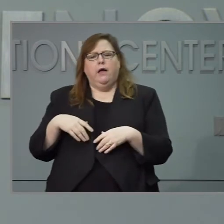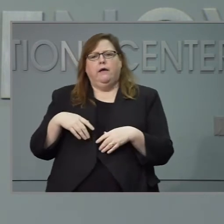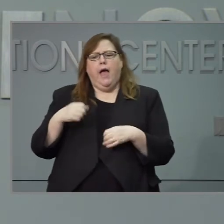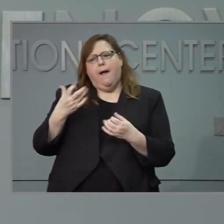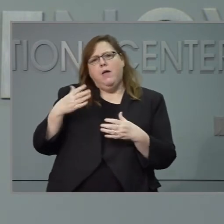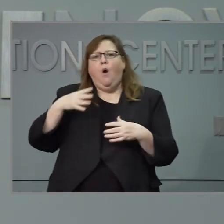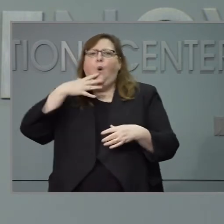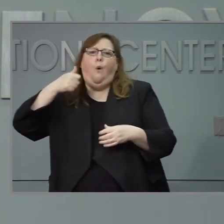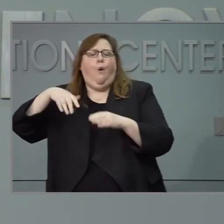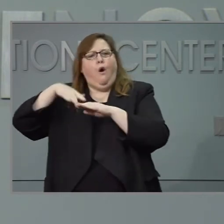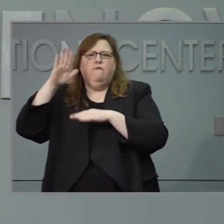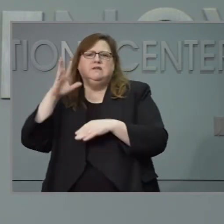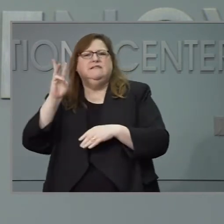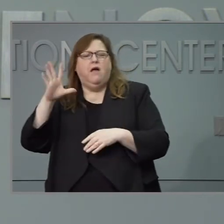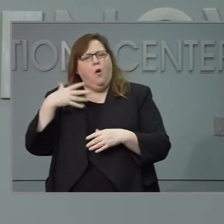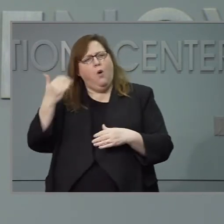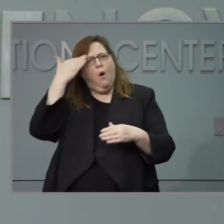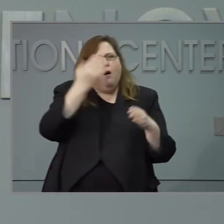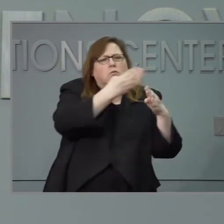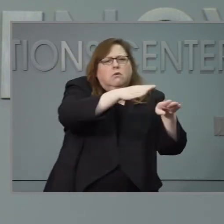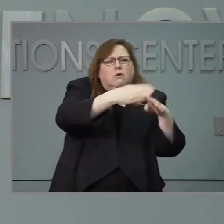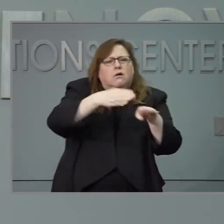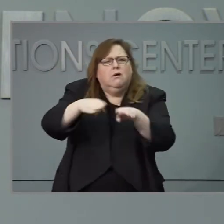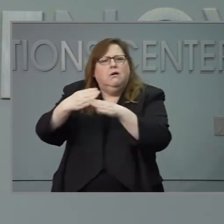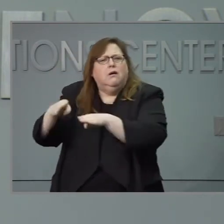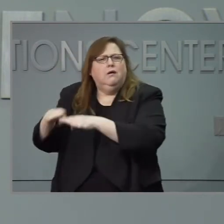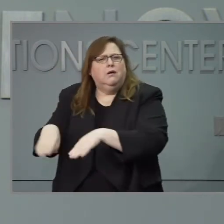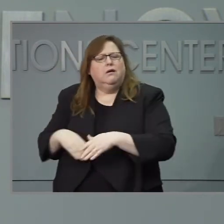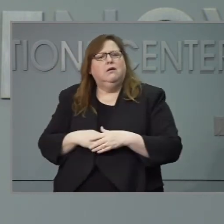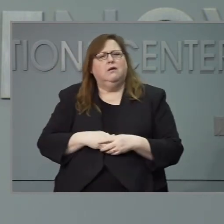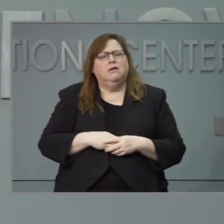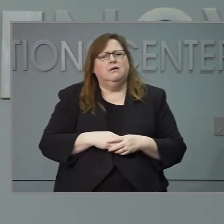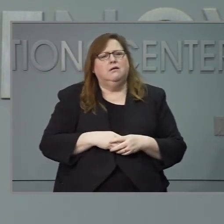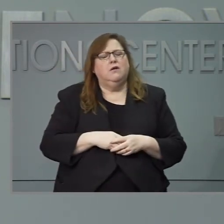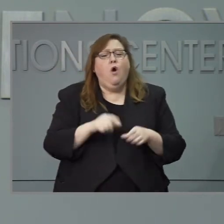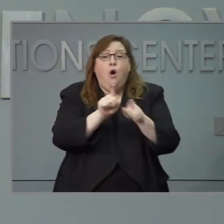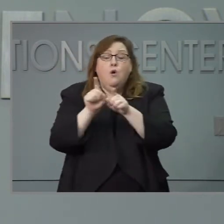HABLAR DE KINDERGARTEN A QUINTO, ESTÁ BIEN, PERO PROPUSE UNA